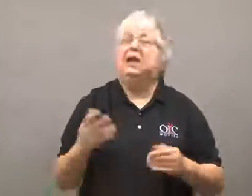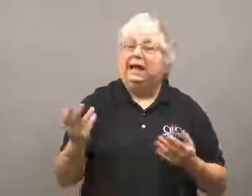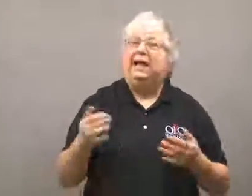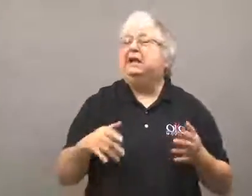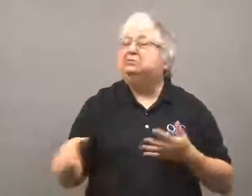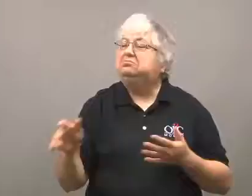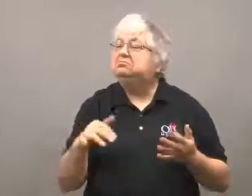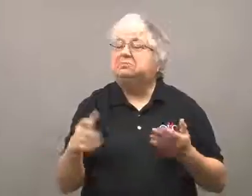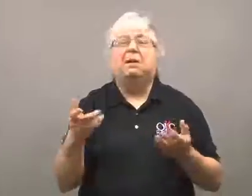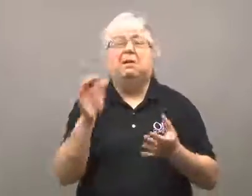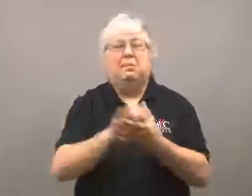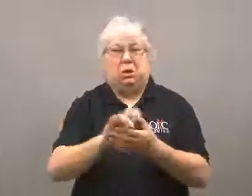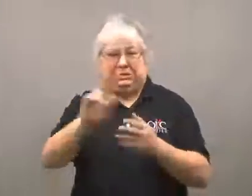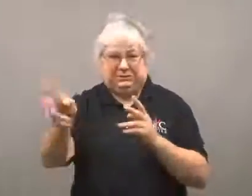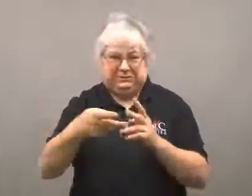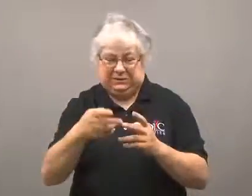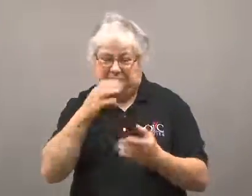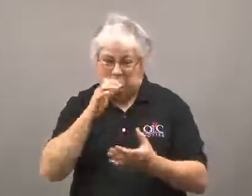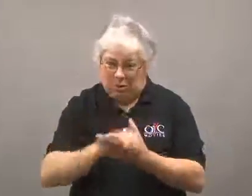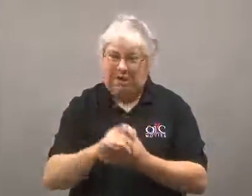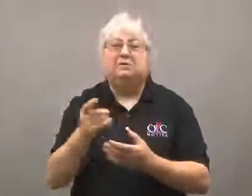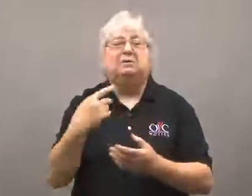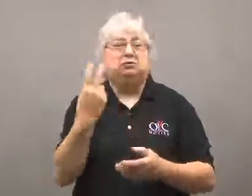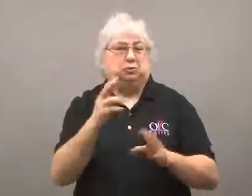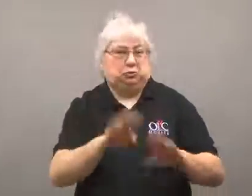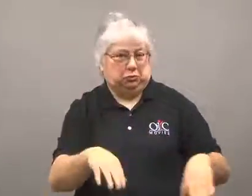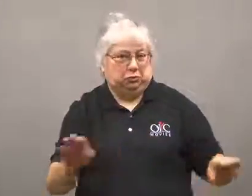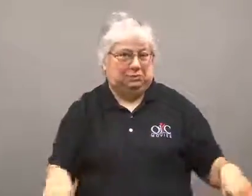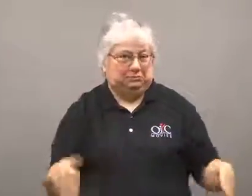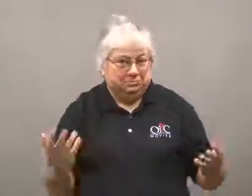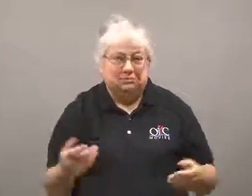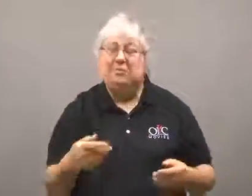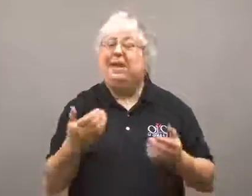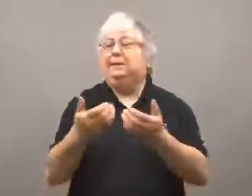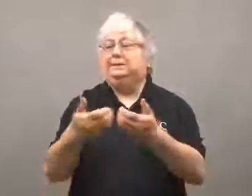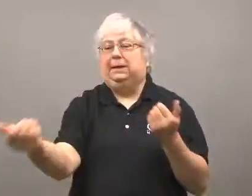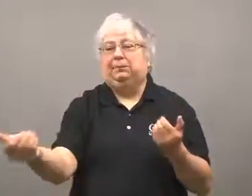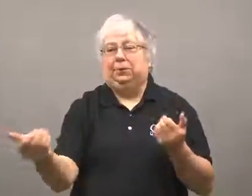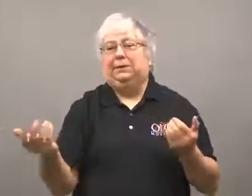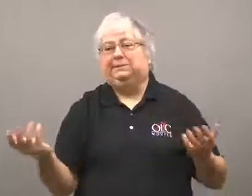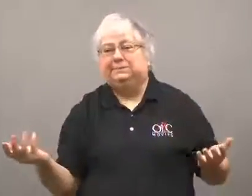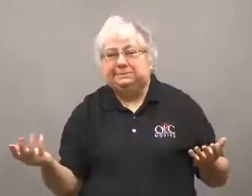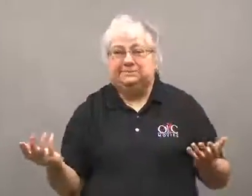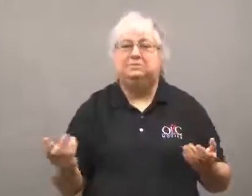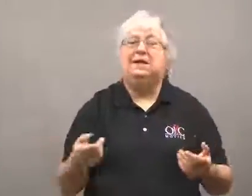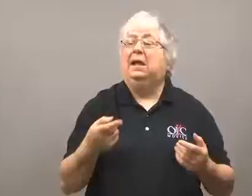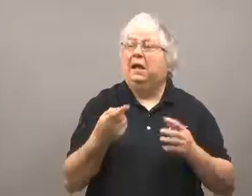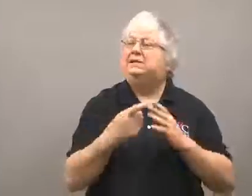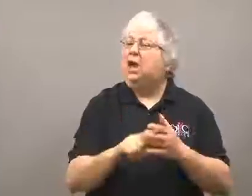He married his second wife, and had two children with her.